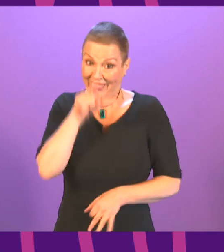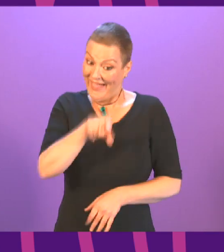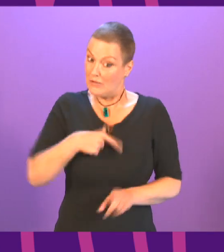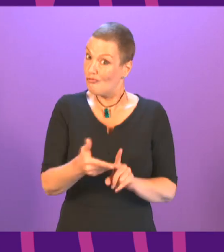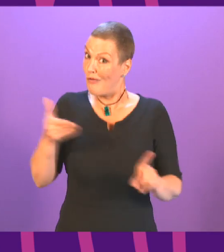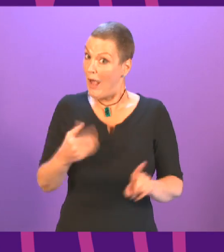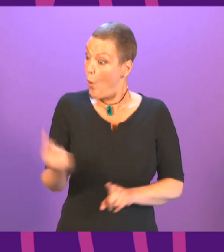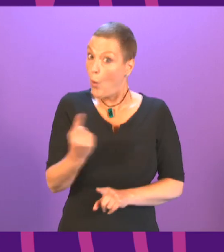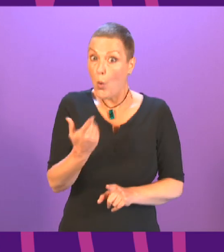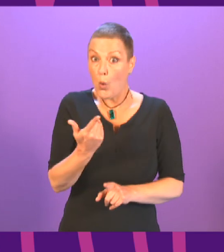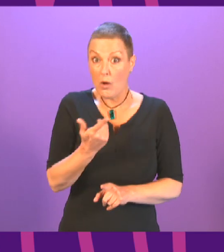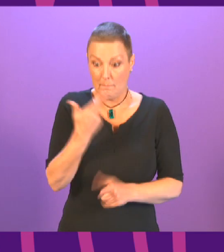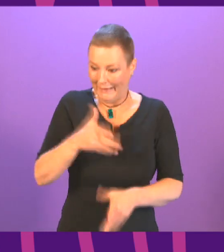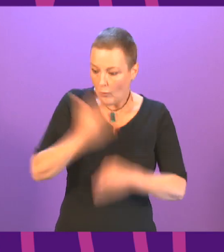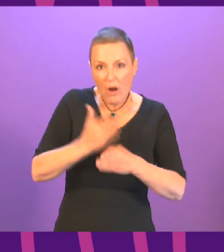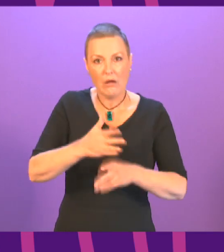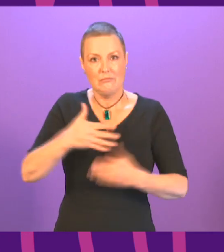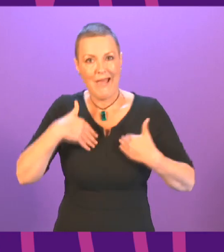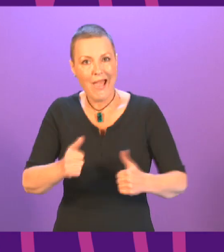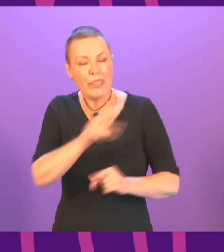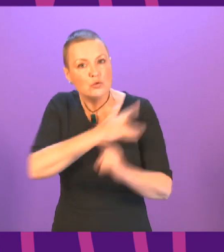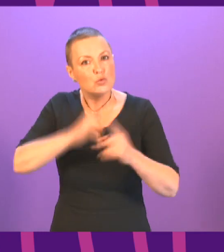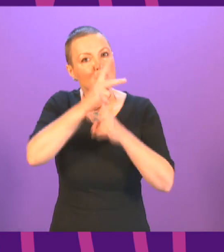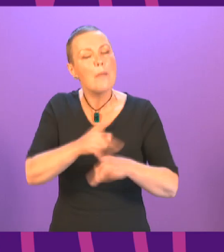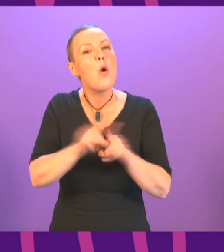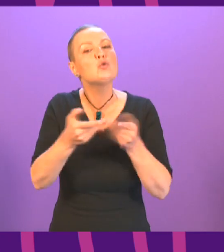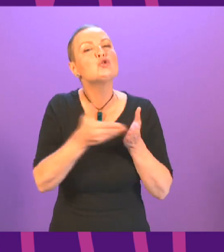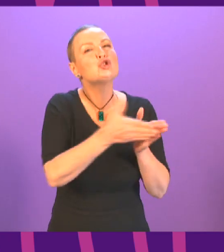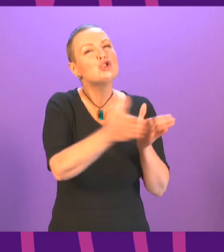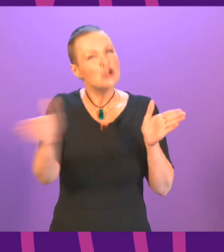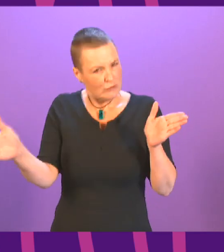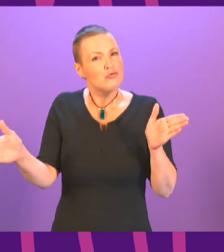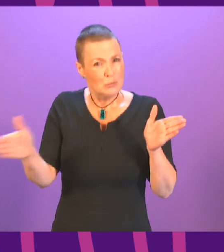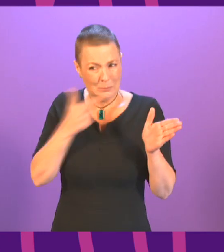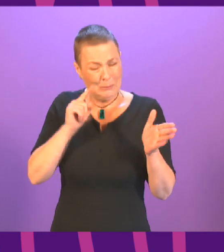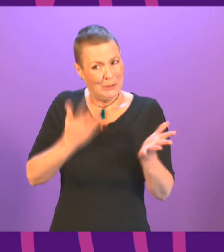health and stress impacts not just on those working in health and social care but more generally.